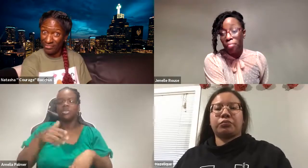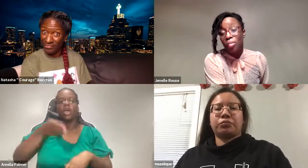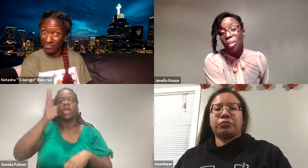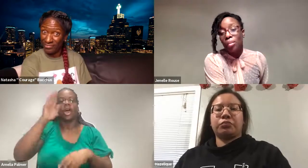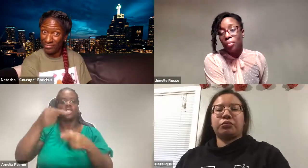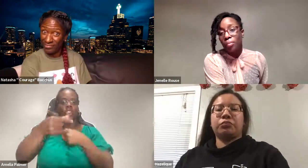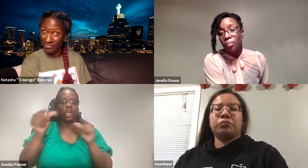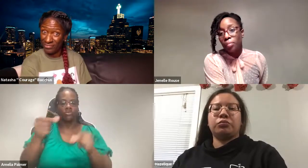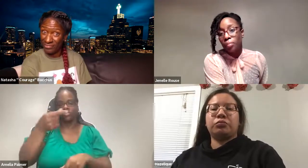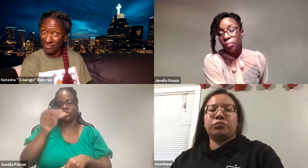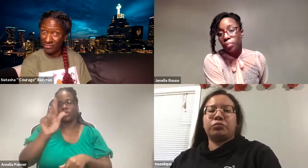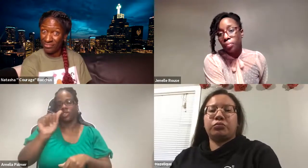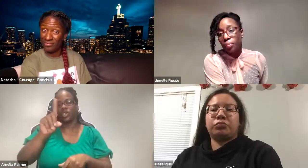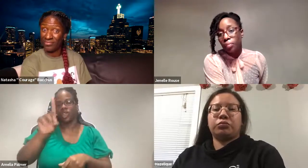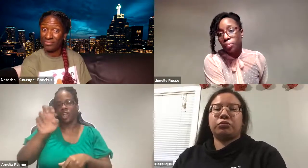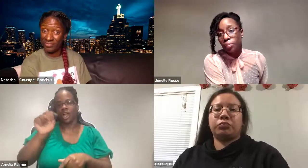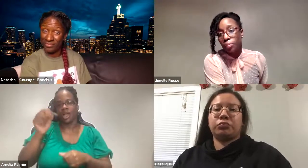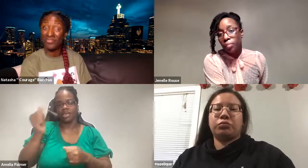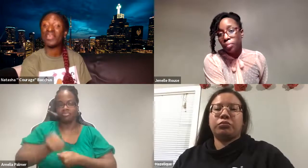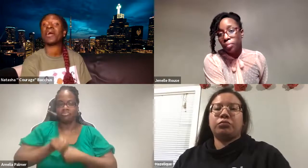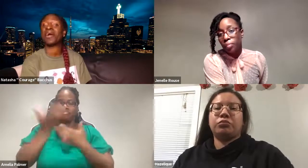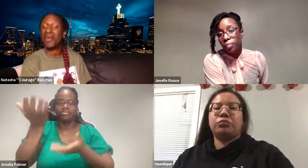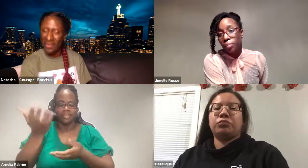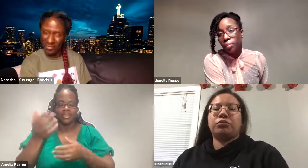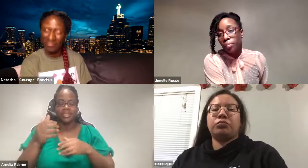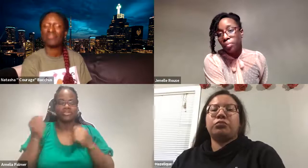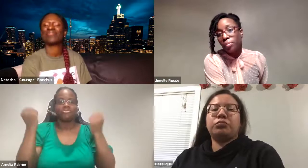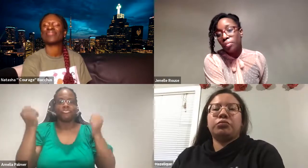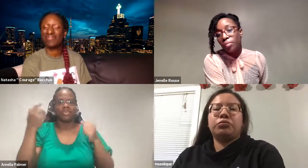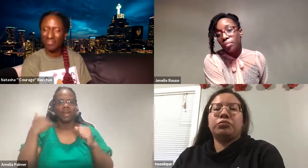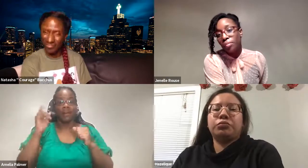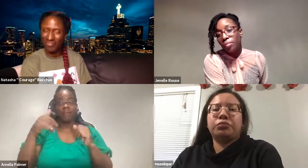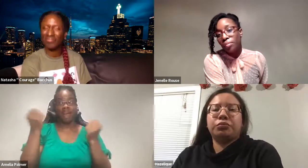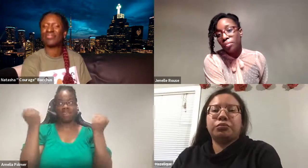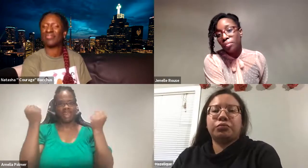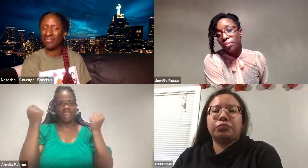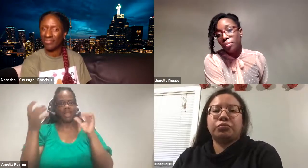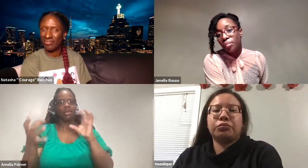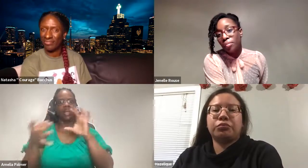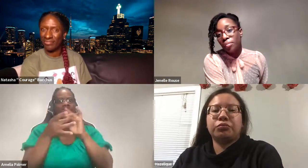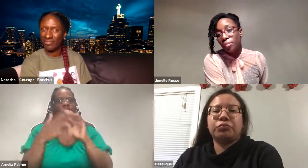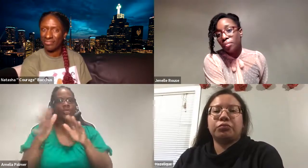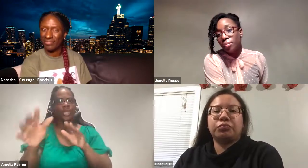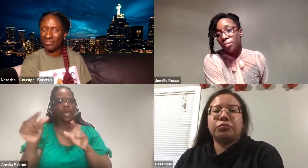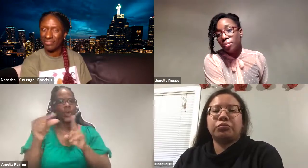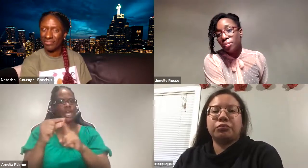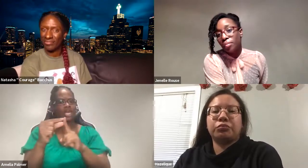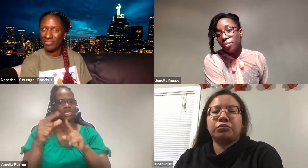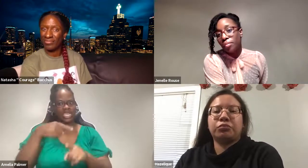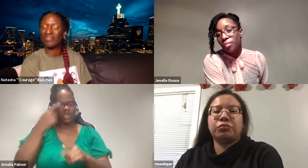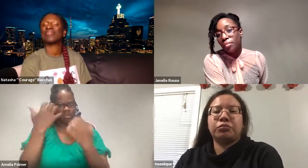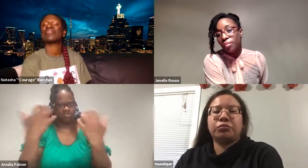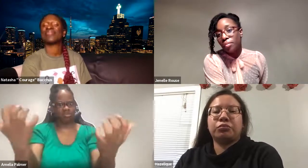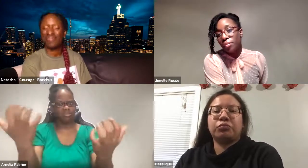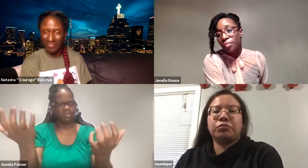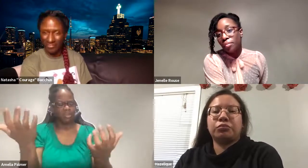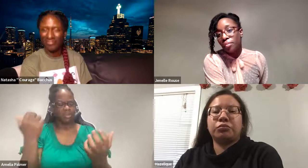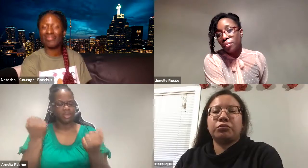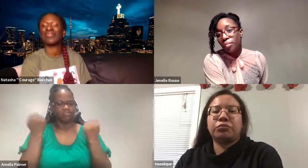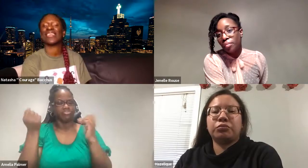i had written an ASL poetry from my grandfather's funeral and my signing related to